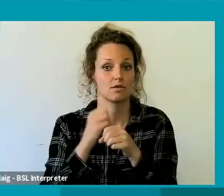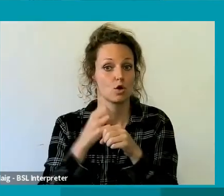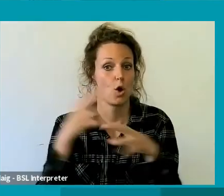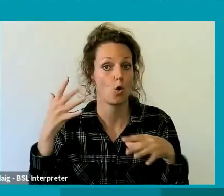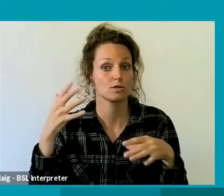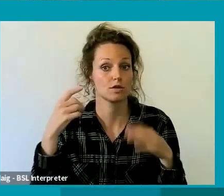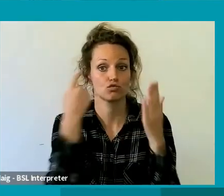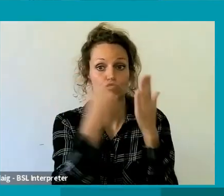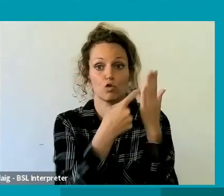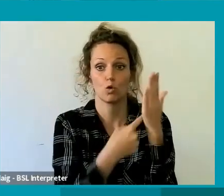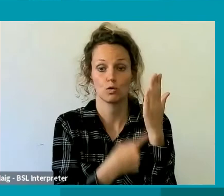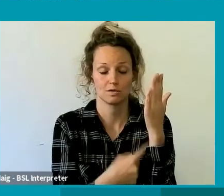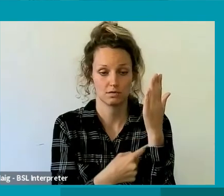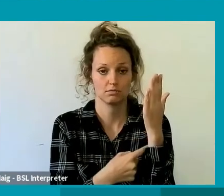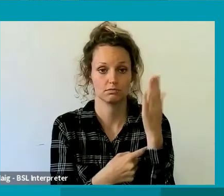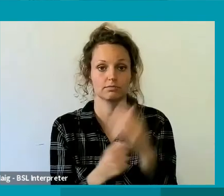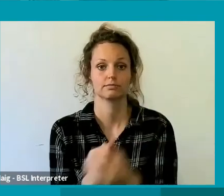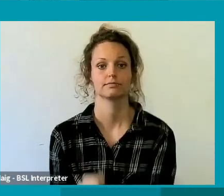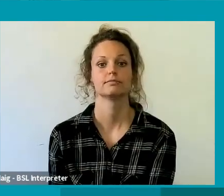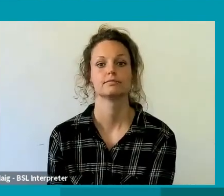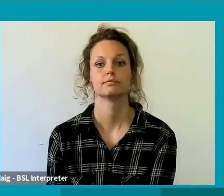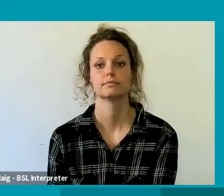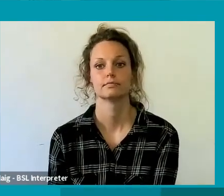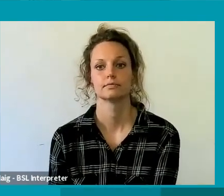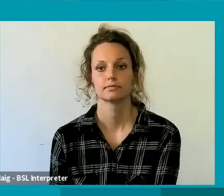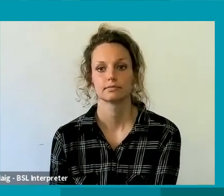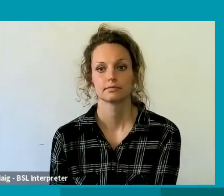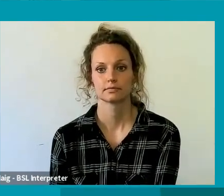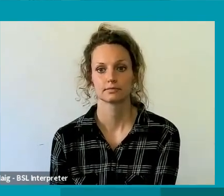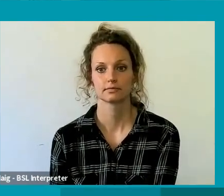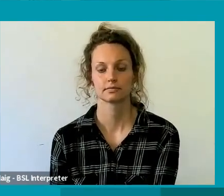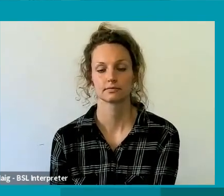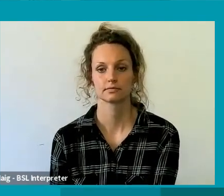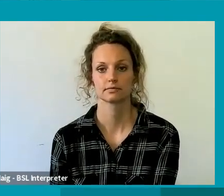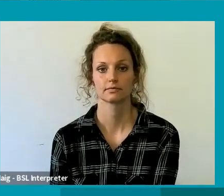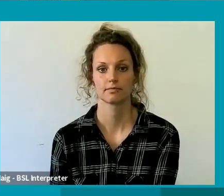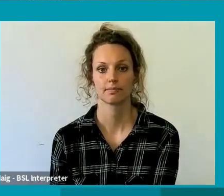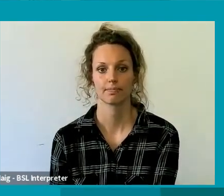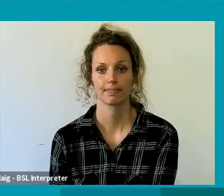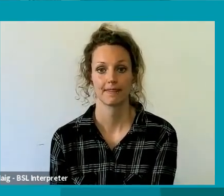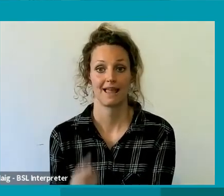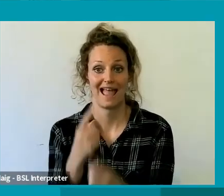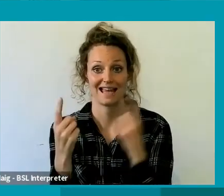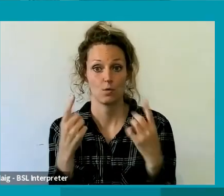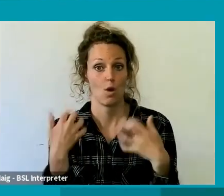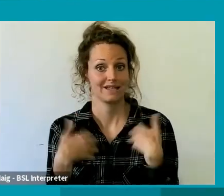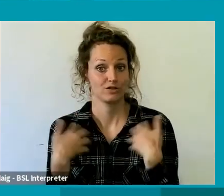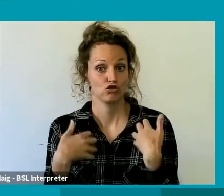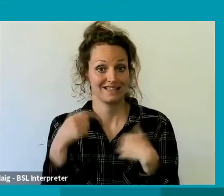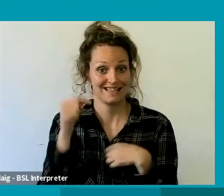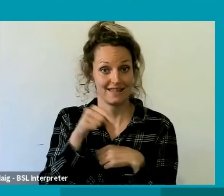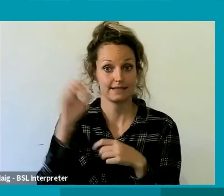which is a fabulous Forbes article. So again, if anyone is interested in this PowerPoint, let us know to be happy to send it out,